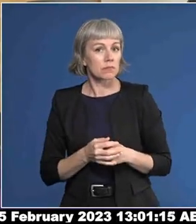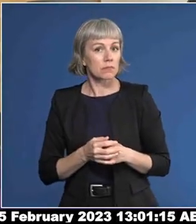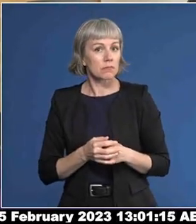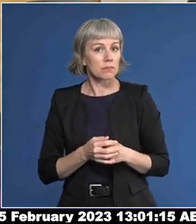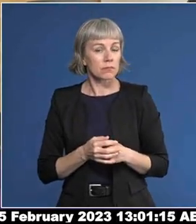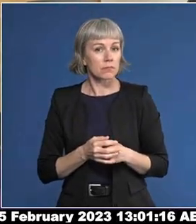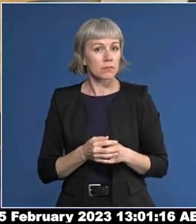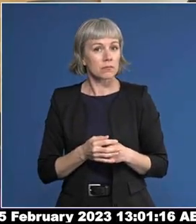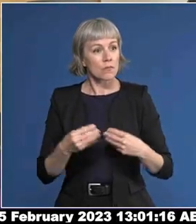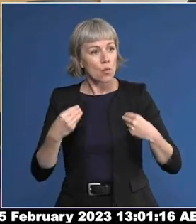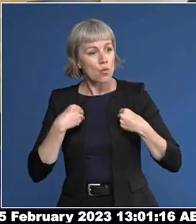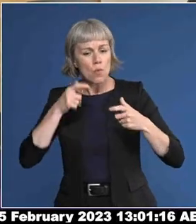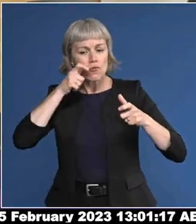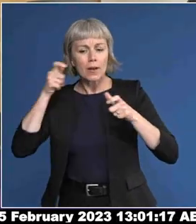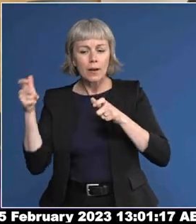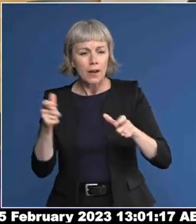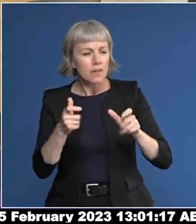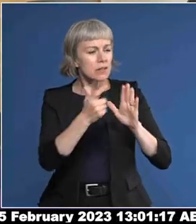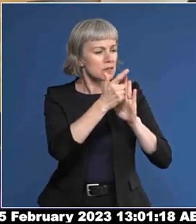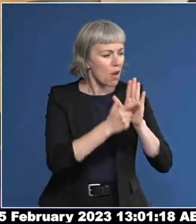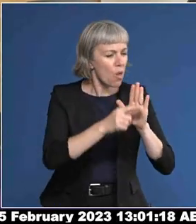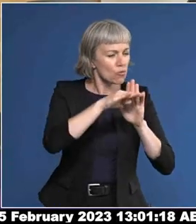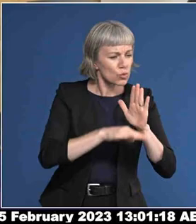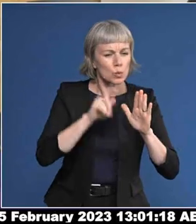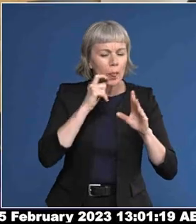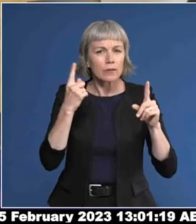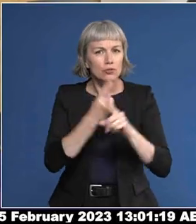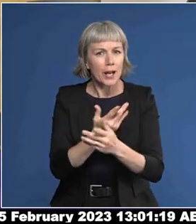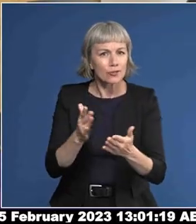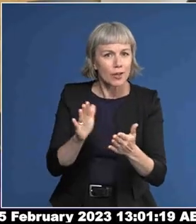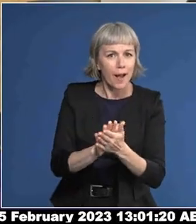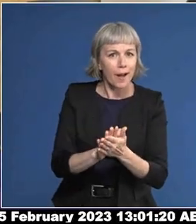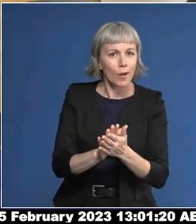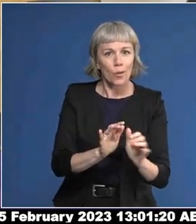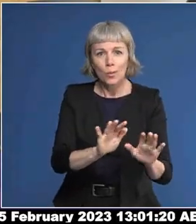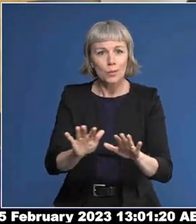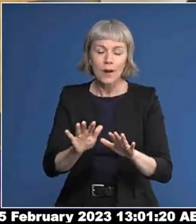That's a big question. It is. I can - I'm happy to start on that one.